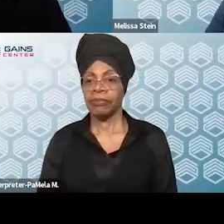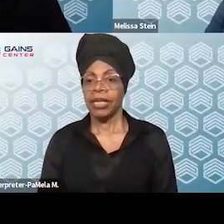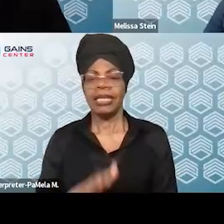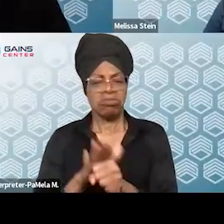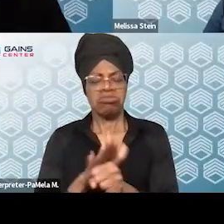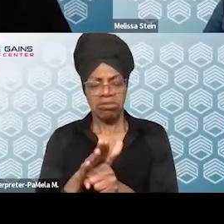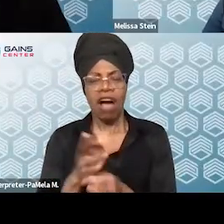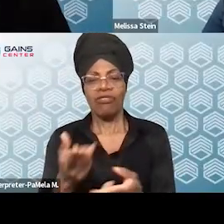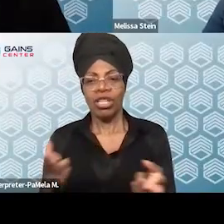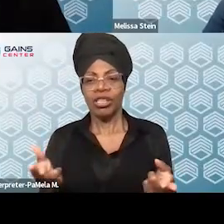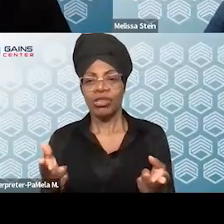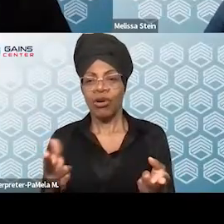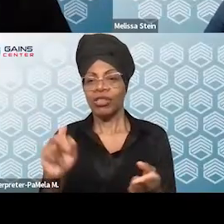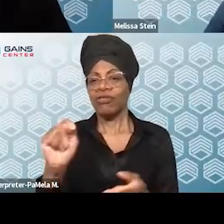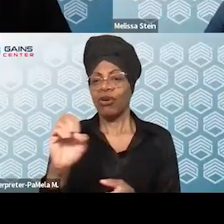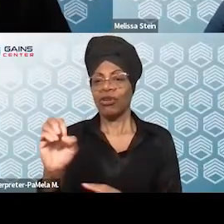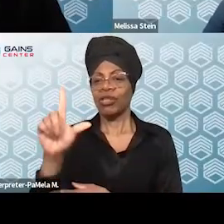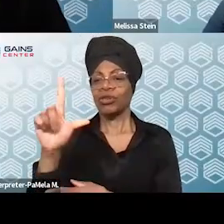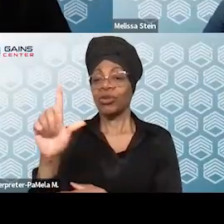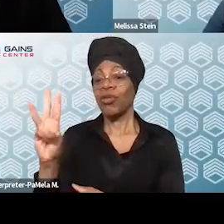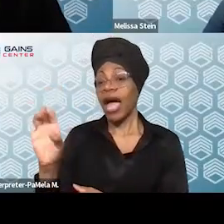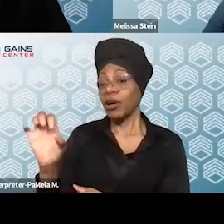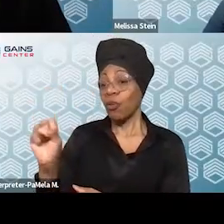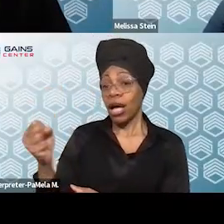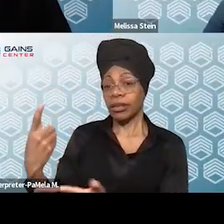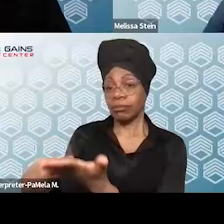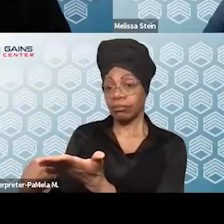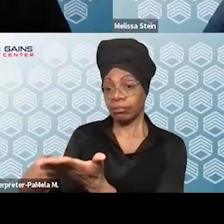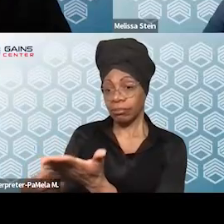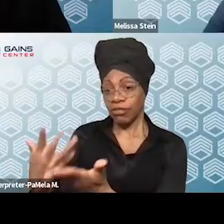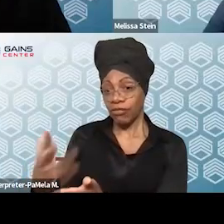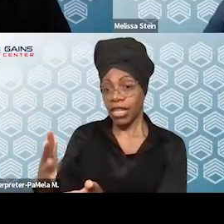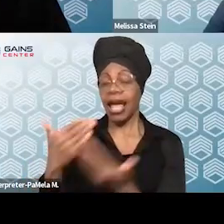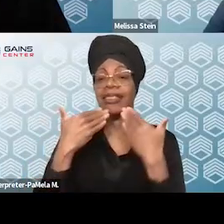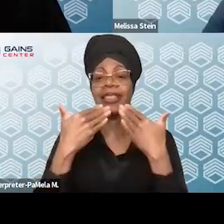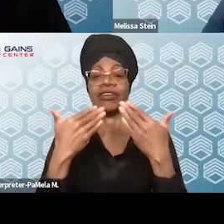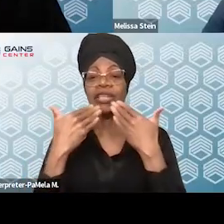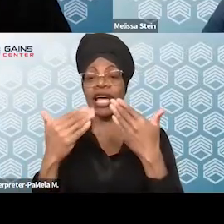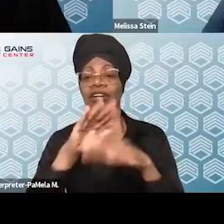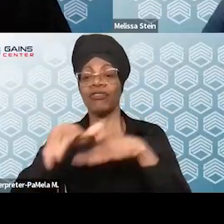to the tools that West just mentioned. So, thank you so much for all of those questions.